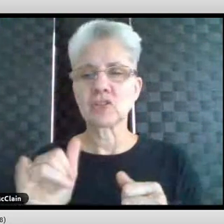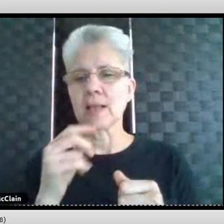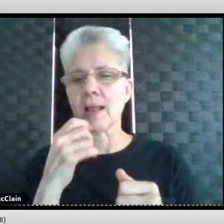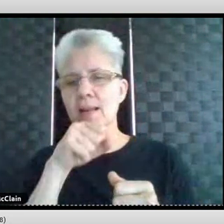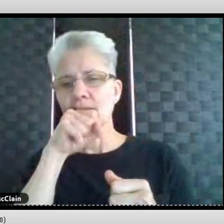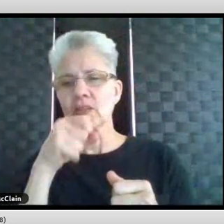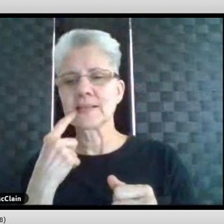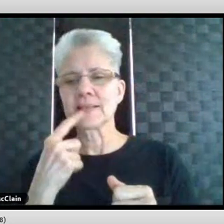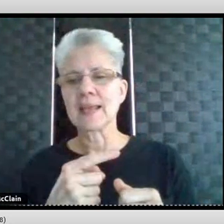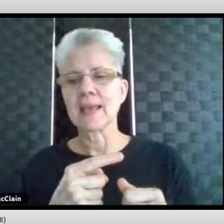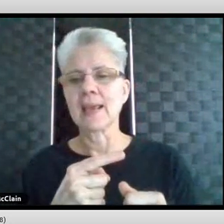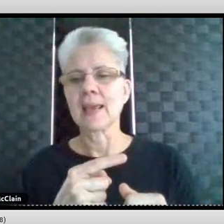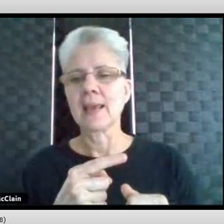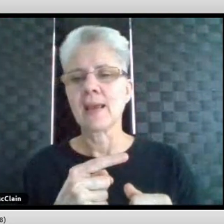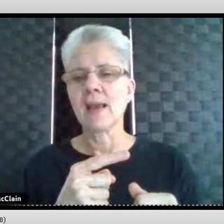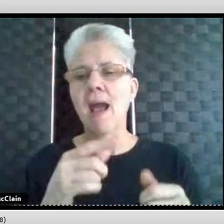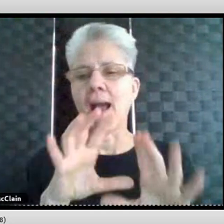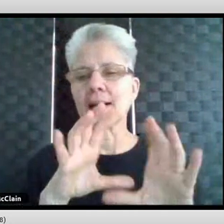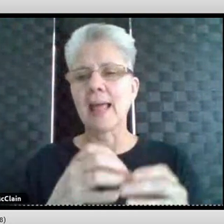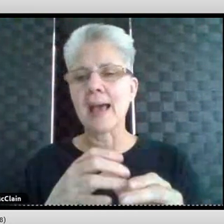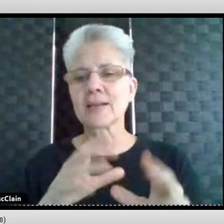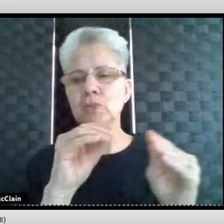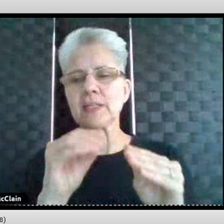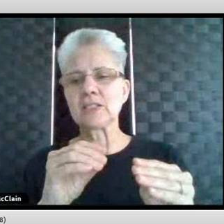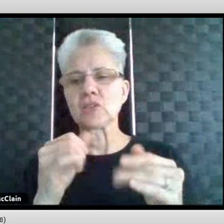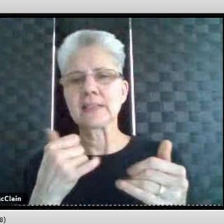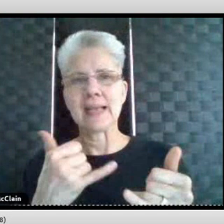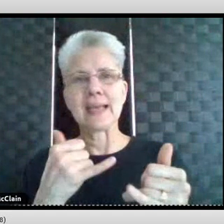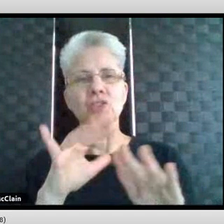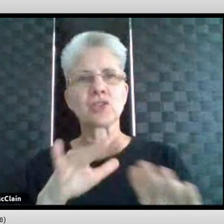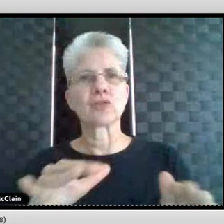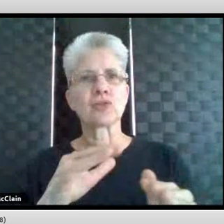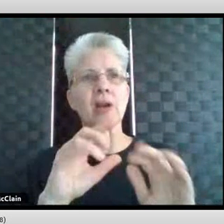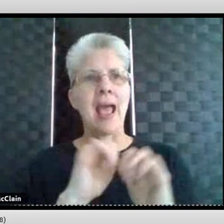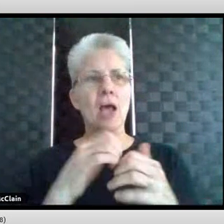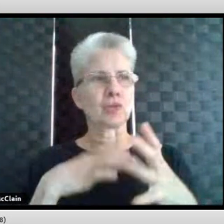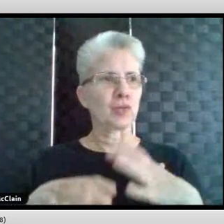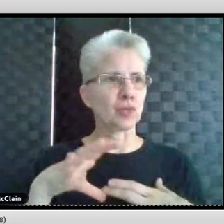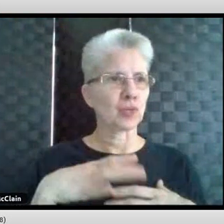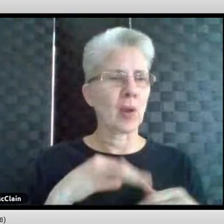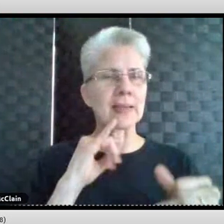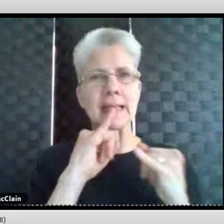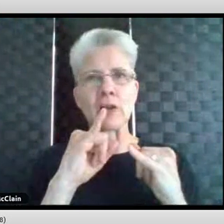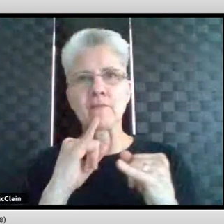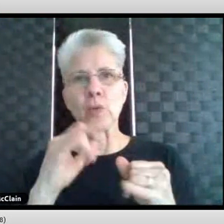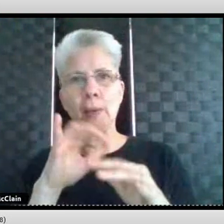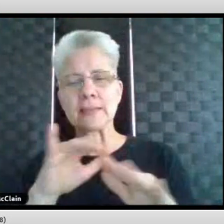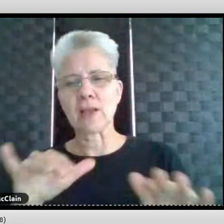to teach today's children what they need to apply for a job, how to dress, et cetera. And I know some schools are teaching finance classes,